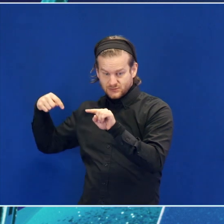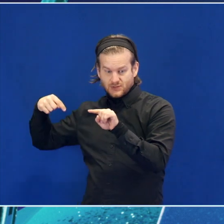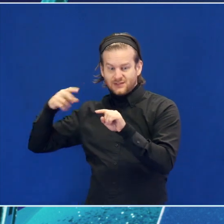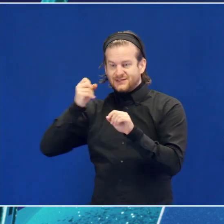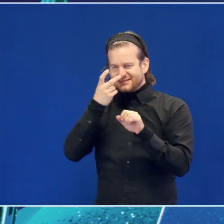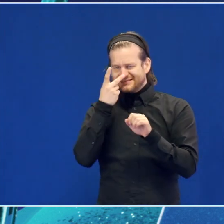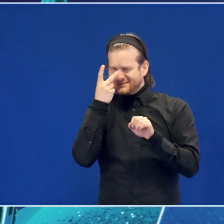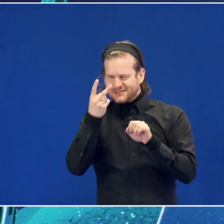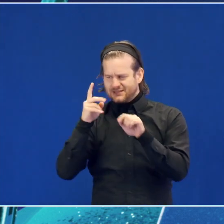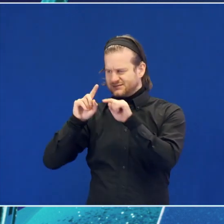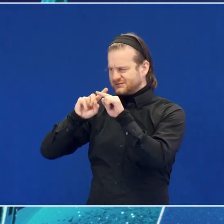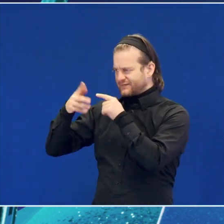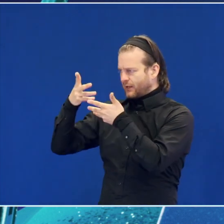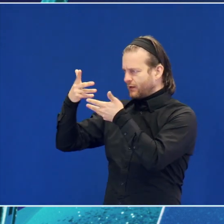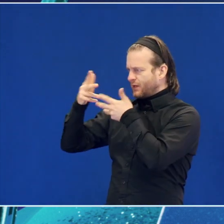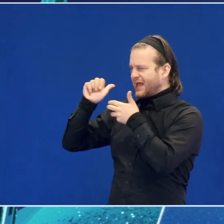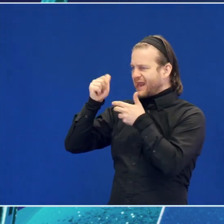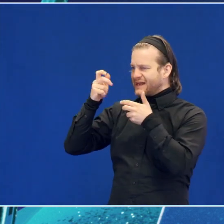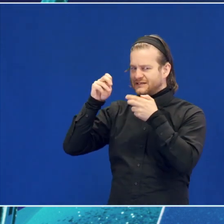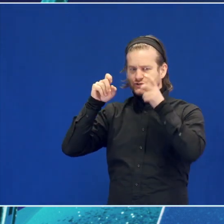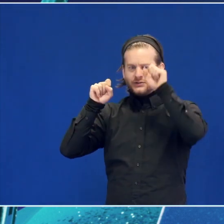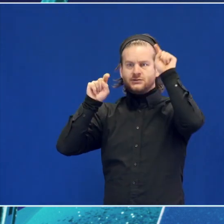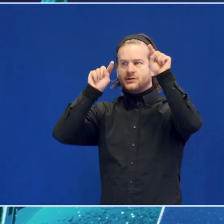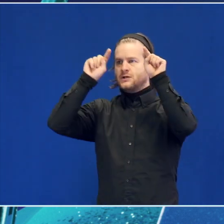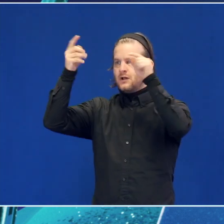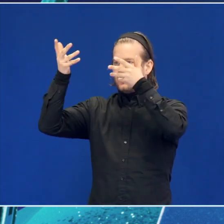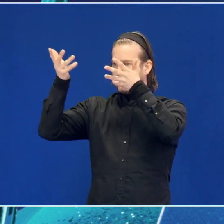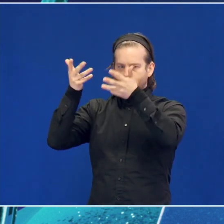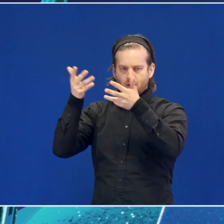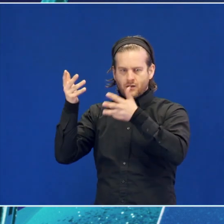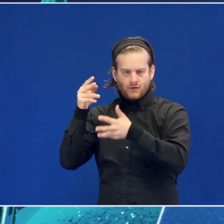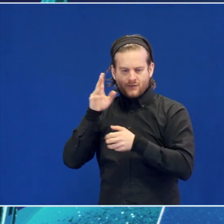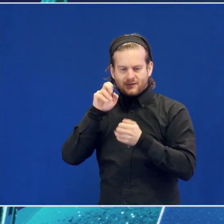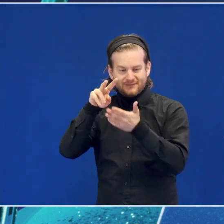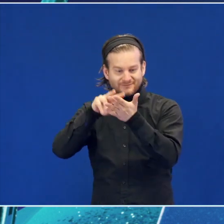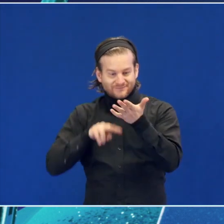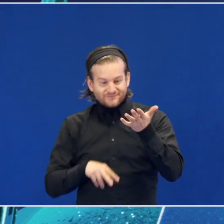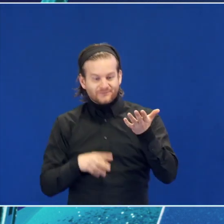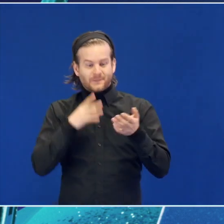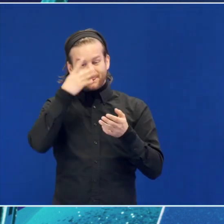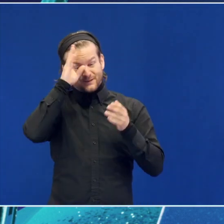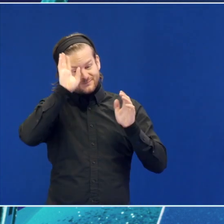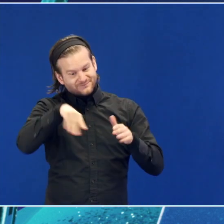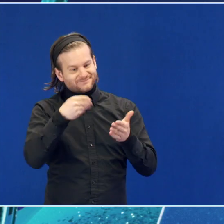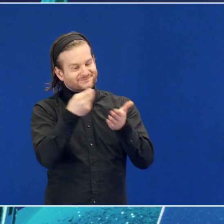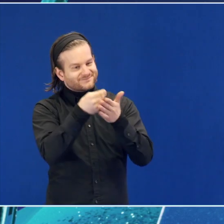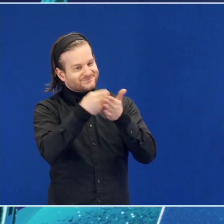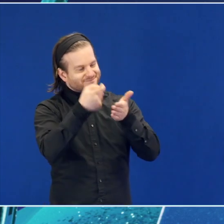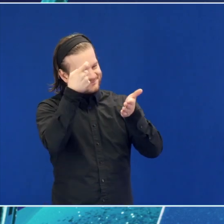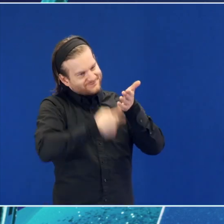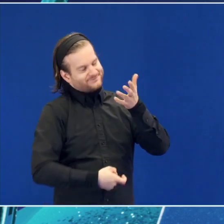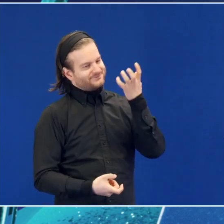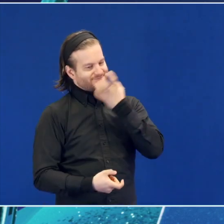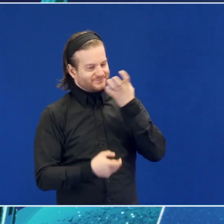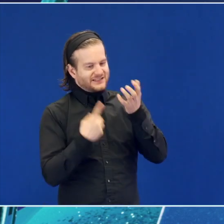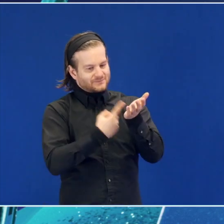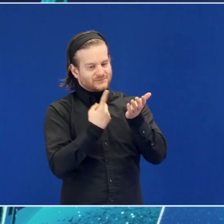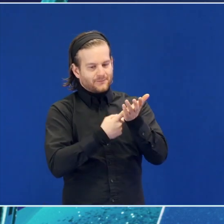it costs money, it costs time. And you can then say, "Why are they churning," and then you can modify your context, and your tools,